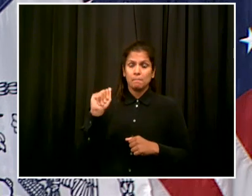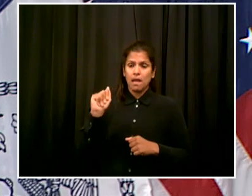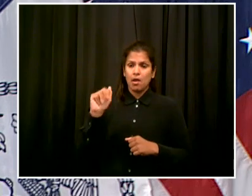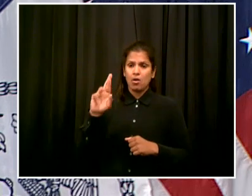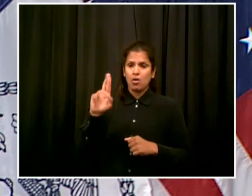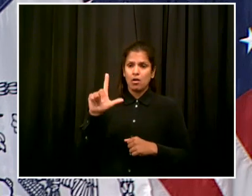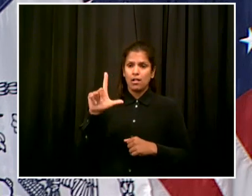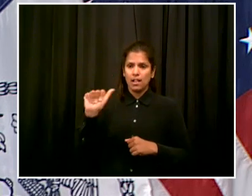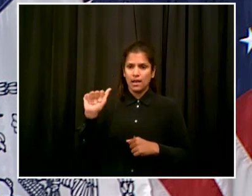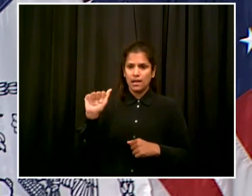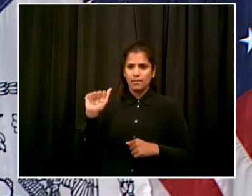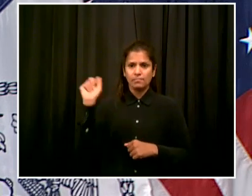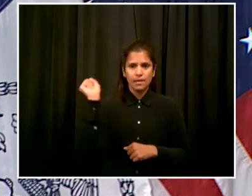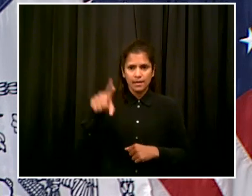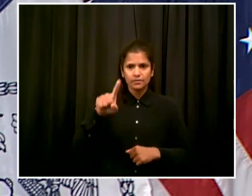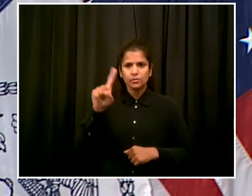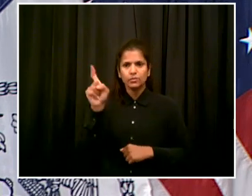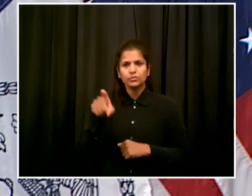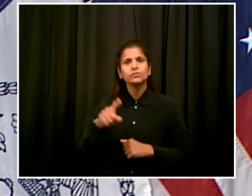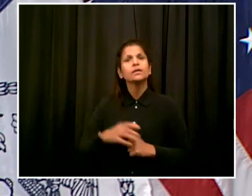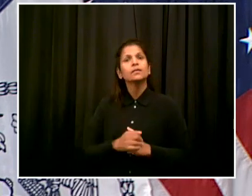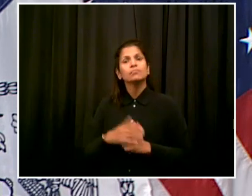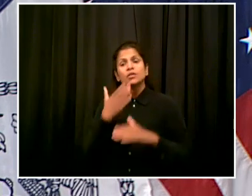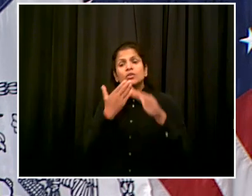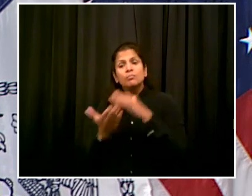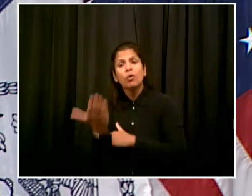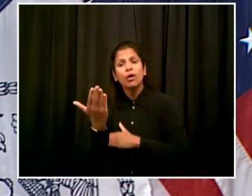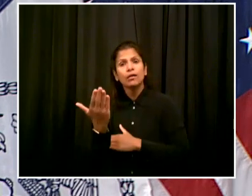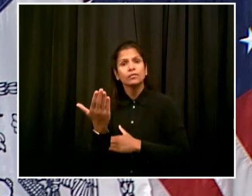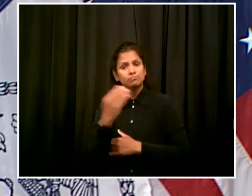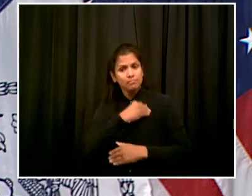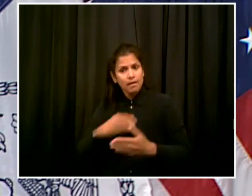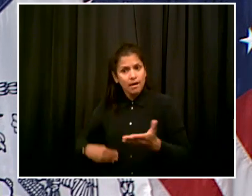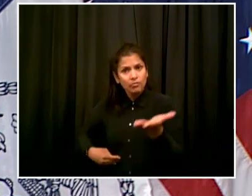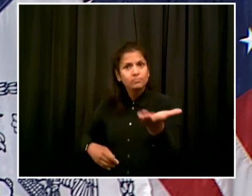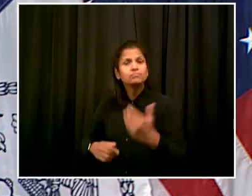NEXT, WCBS